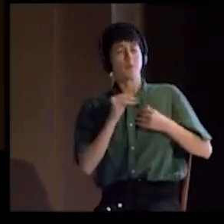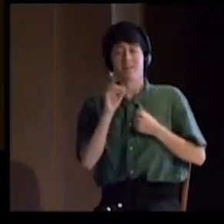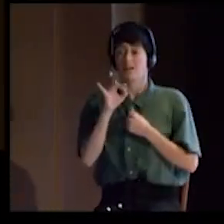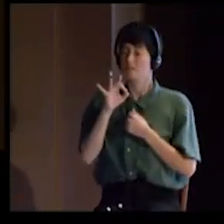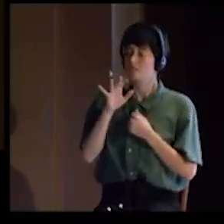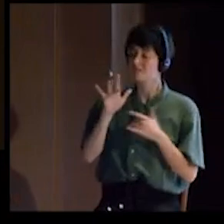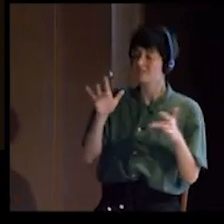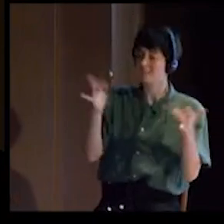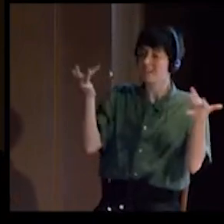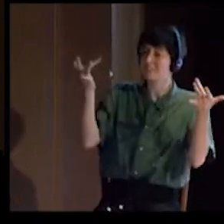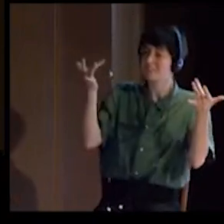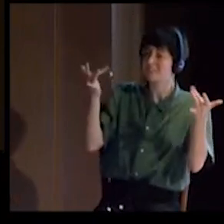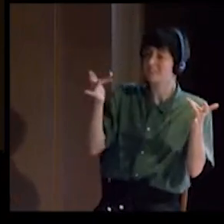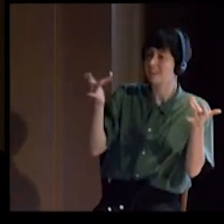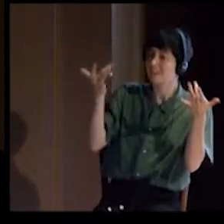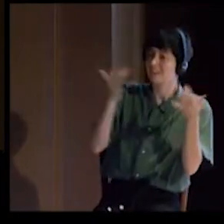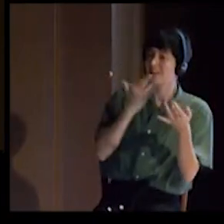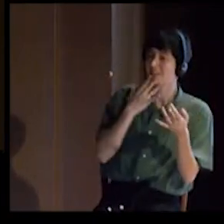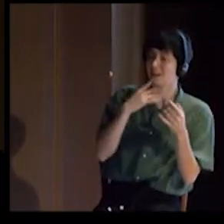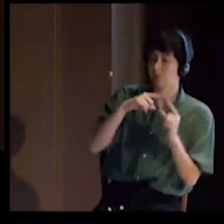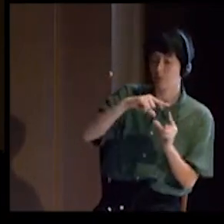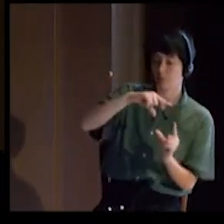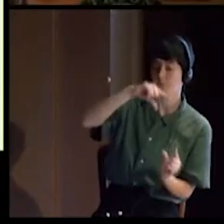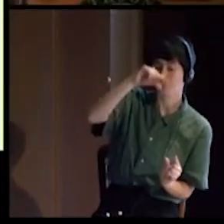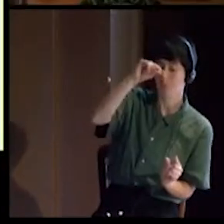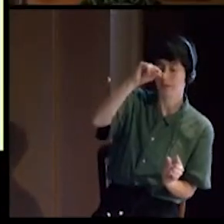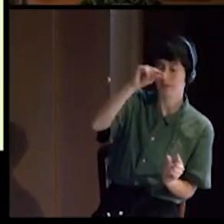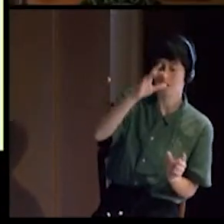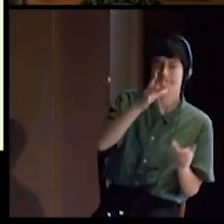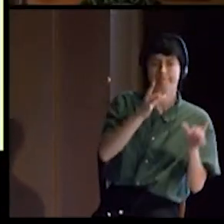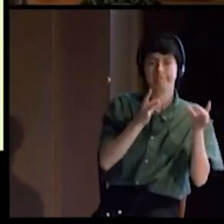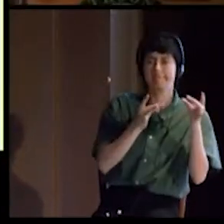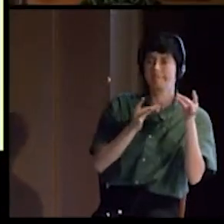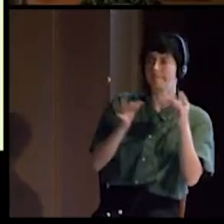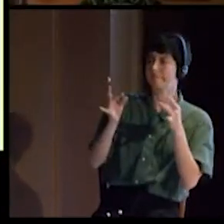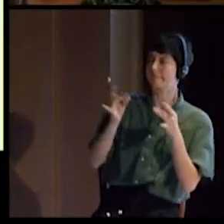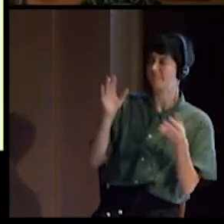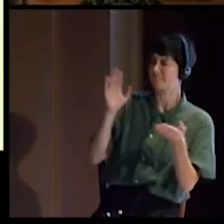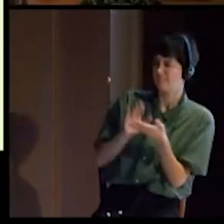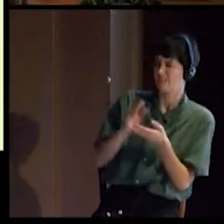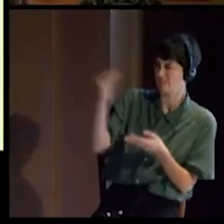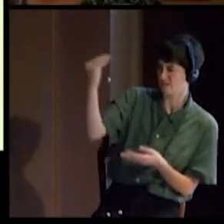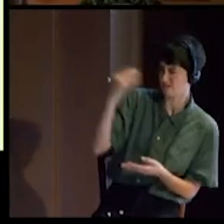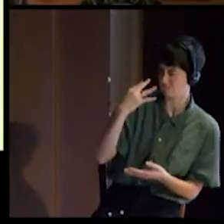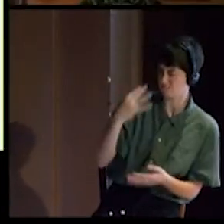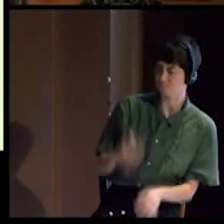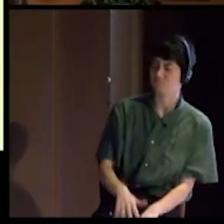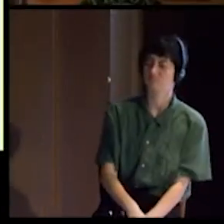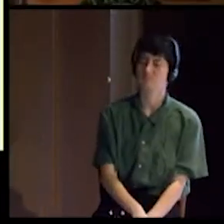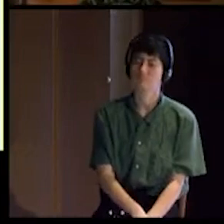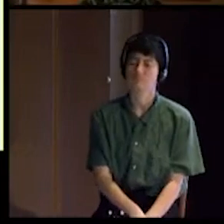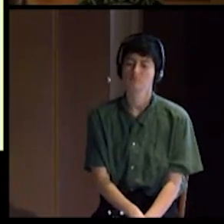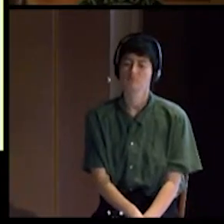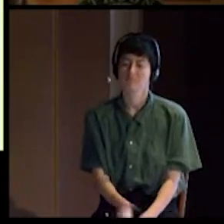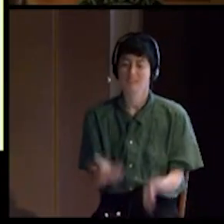So again, going back and giving you a little primer, there are two parts of the bird's feather here. The pennaceous part, of course, we know changes.